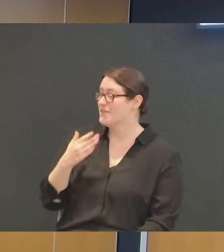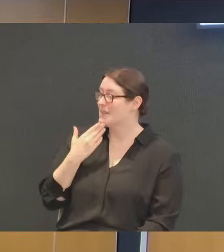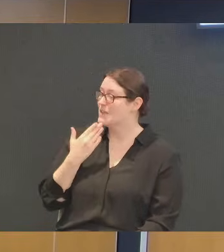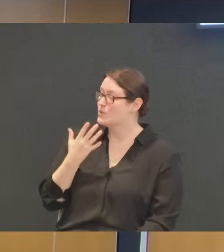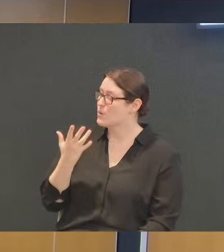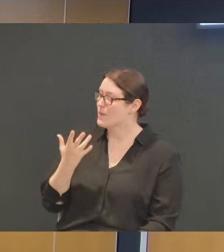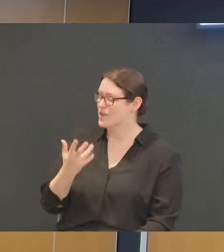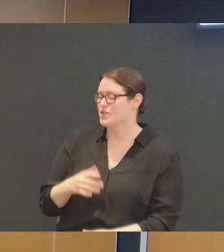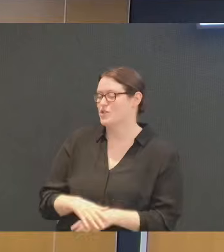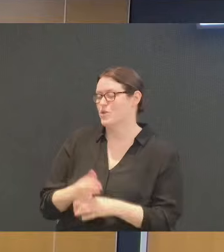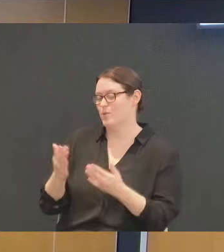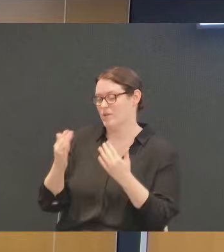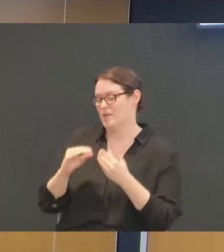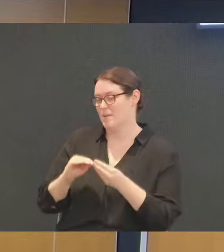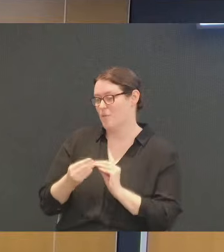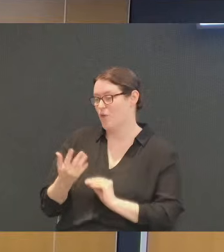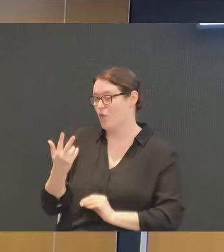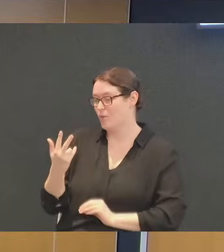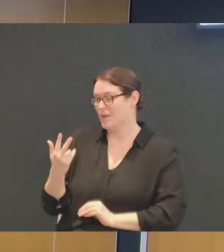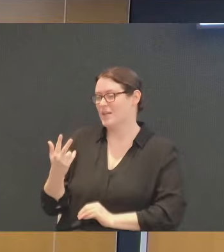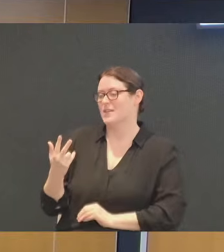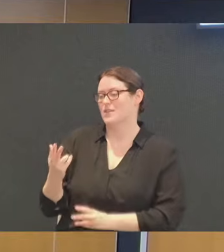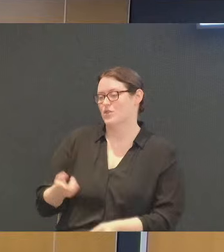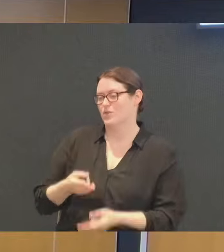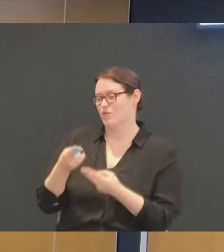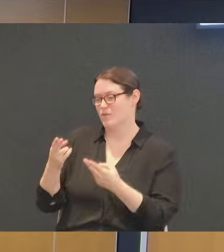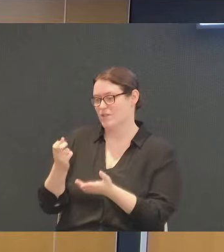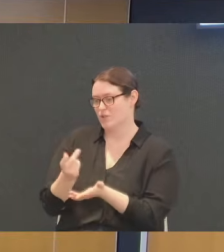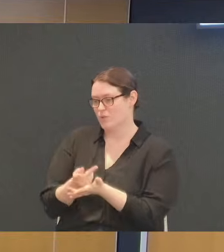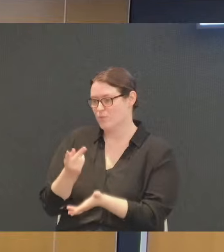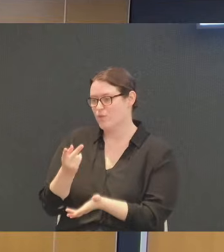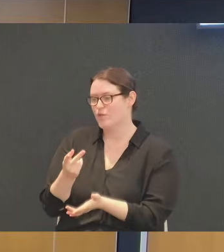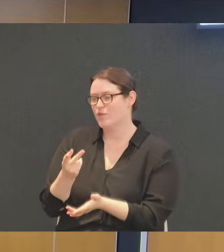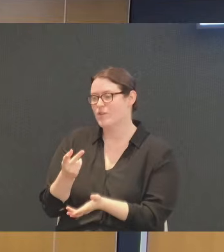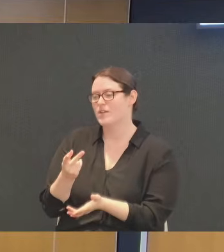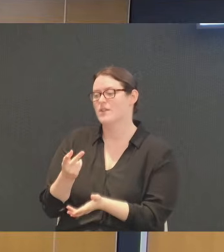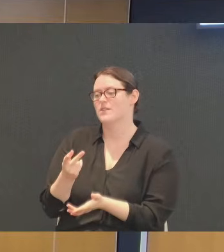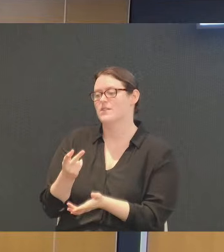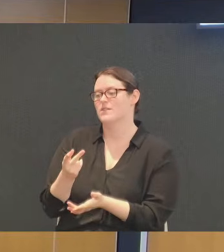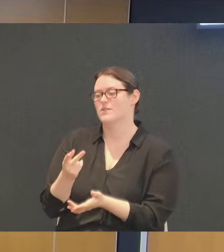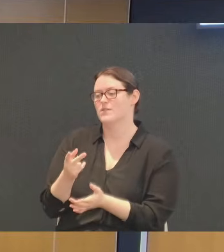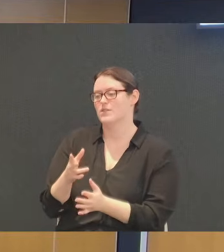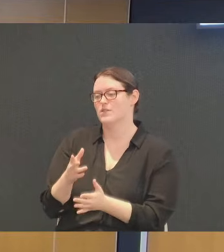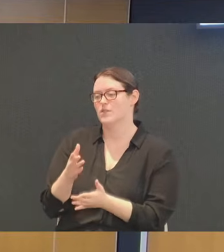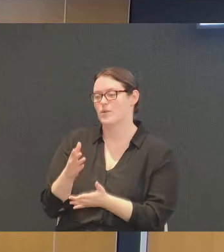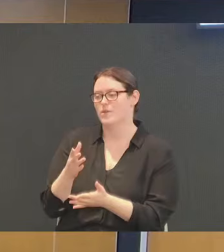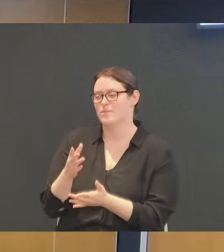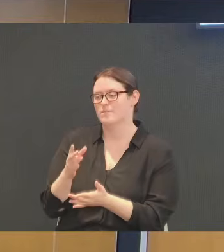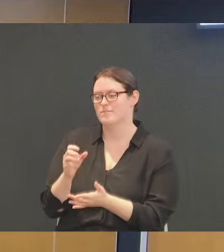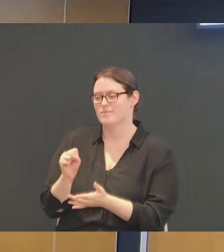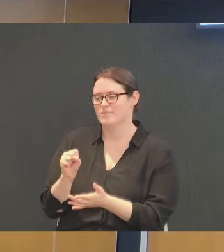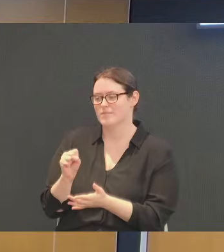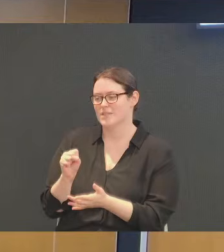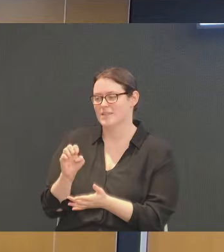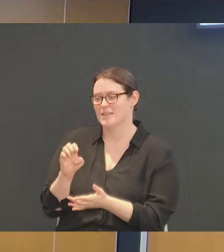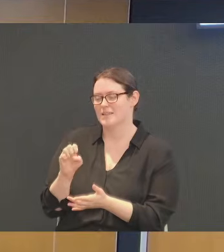bye number three is a resolution authorizing the execution of an estoppel certificate between the